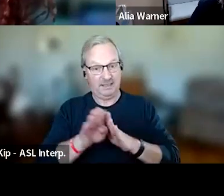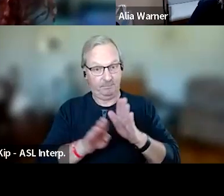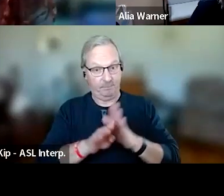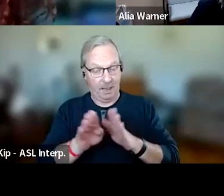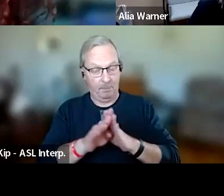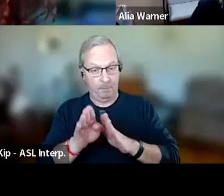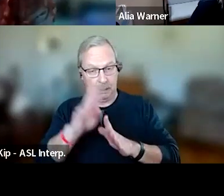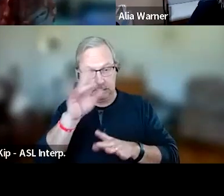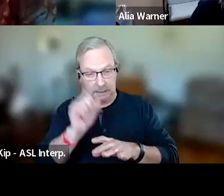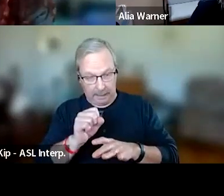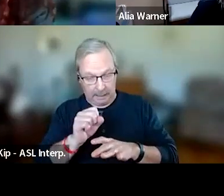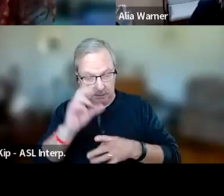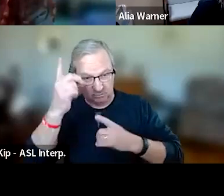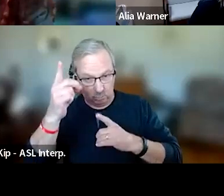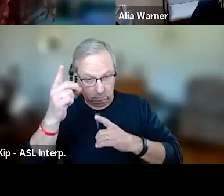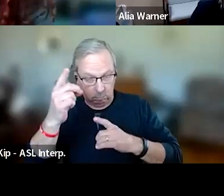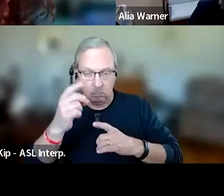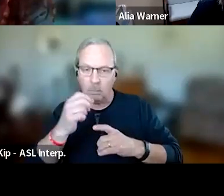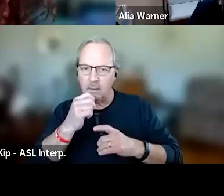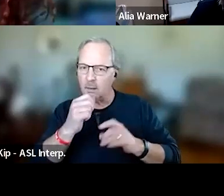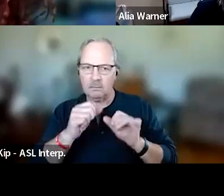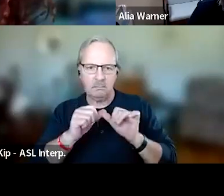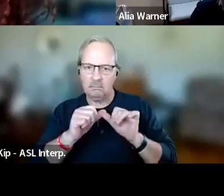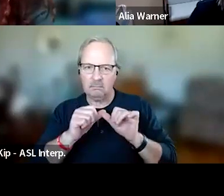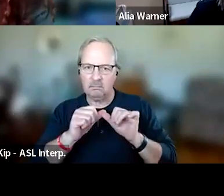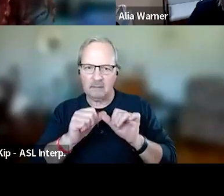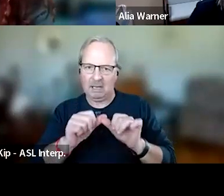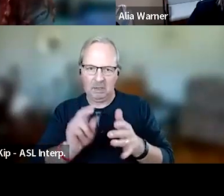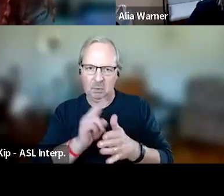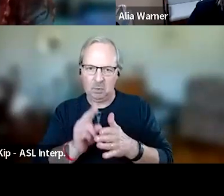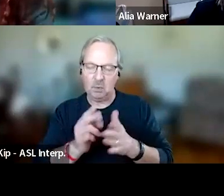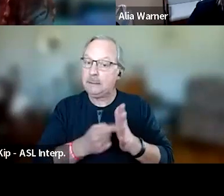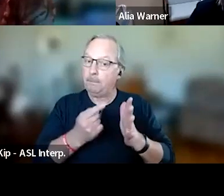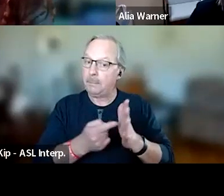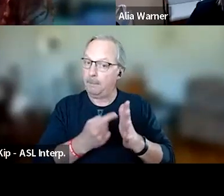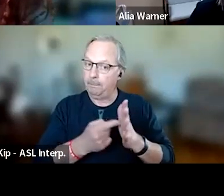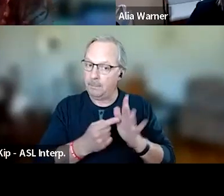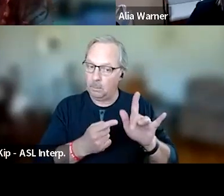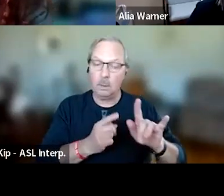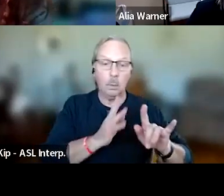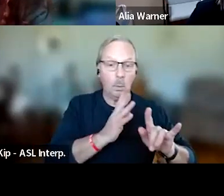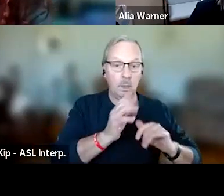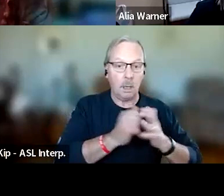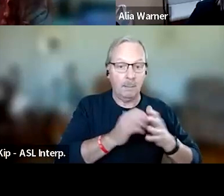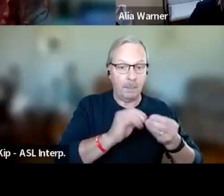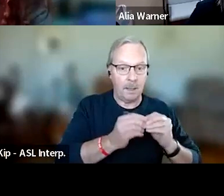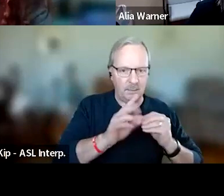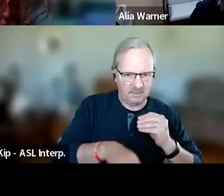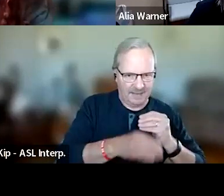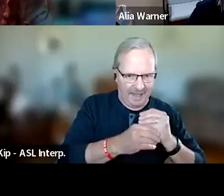when they're no longer using sometimes. When we talk about the numbers, I just wanna add this, I think it's very interesting.